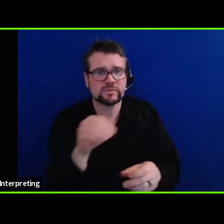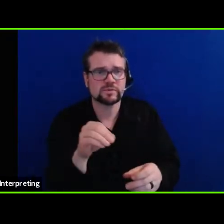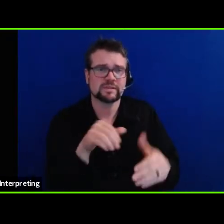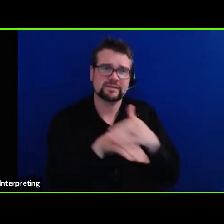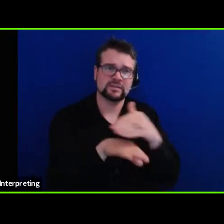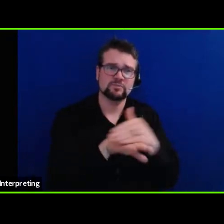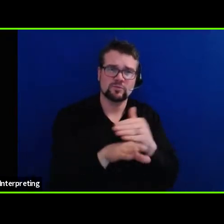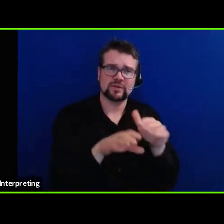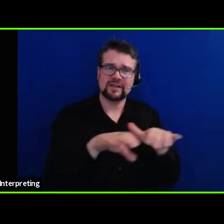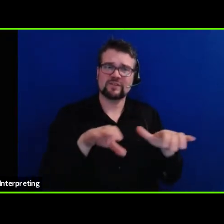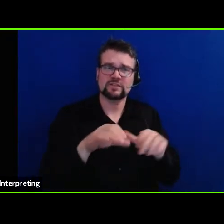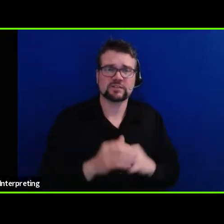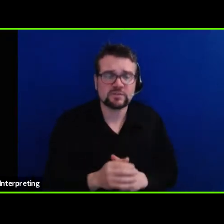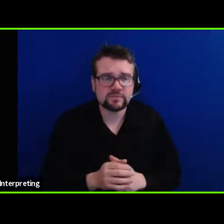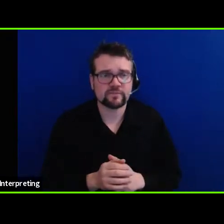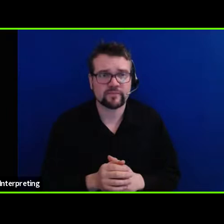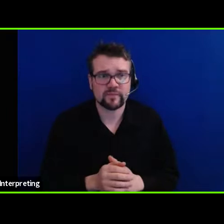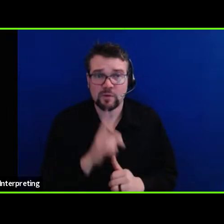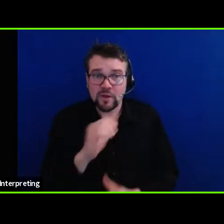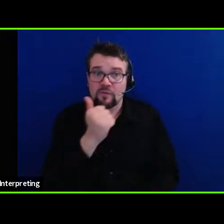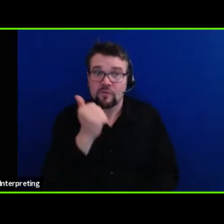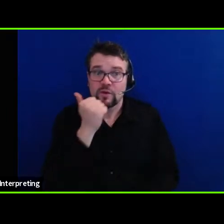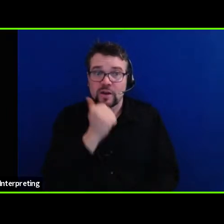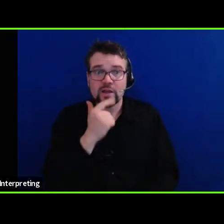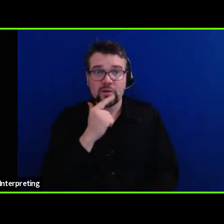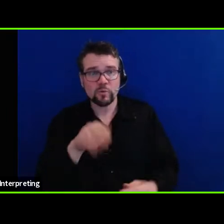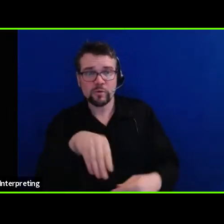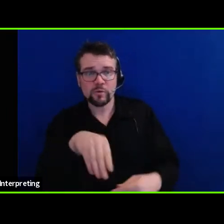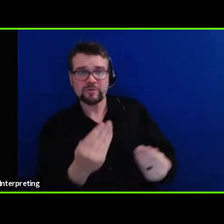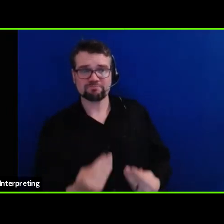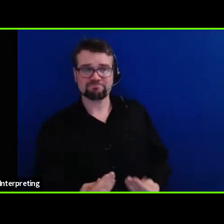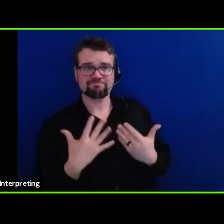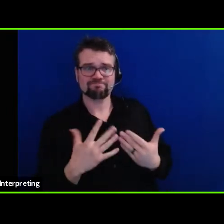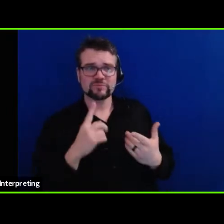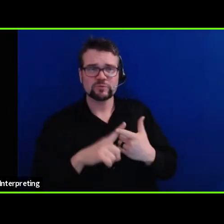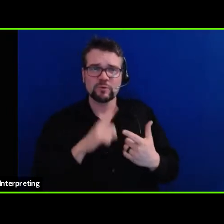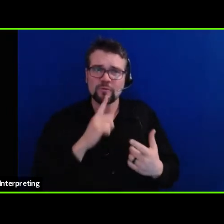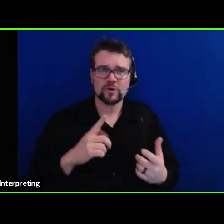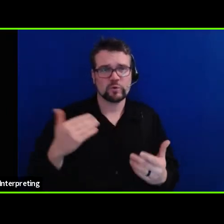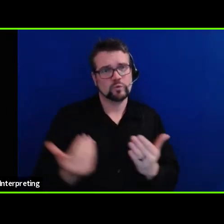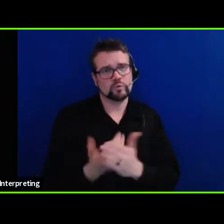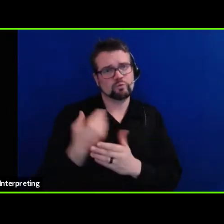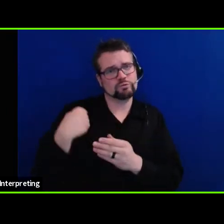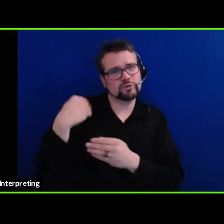EVERY DAY, WE ARE INSPIRING AN ENTIRE GENERATION TO MAKE A DIFFERENCE IN THEIR SCHOOLING COMMUNITIES.